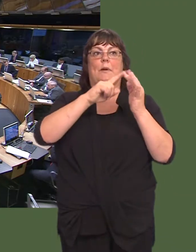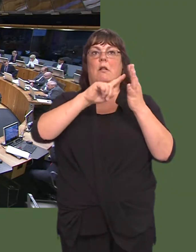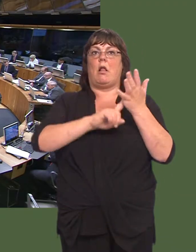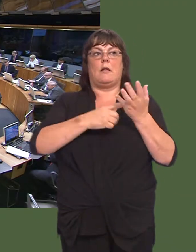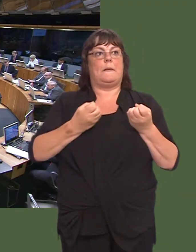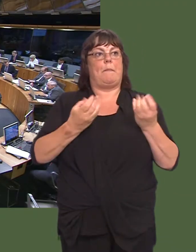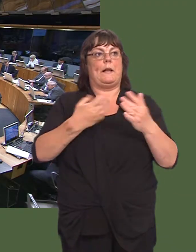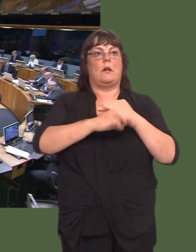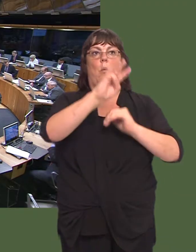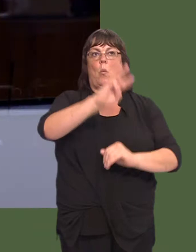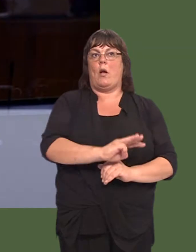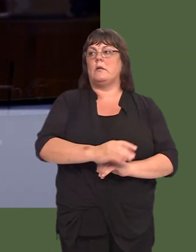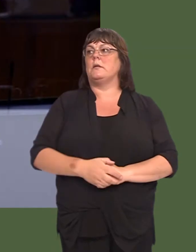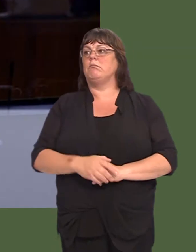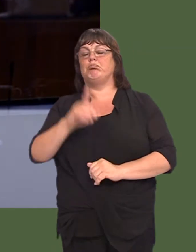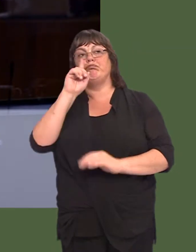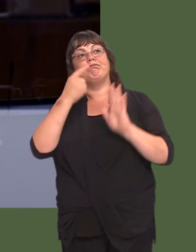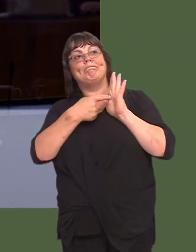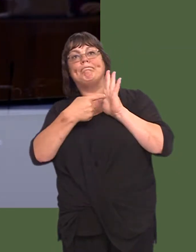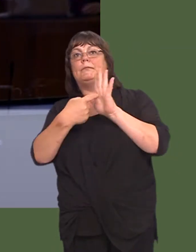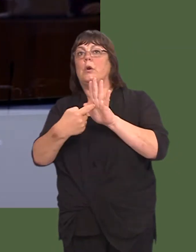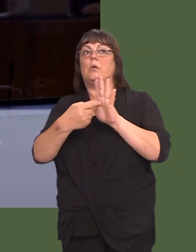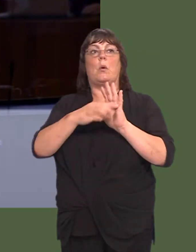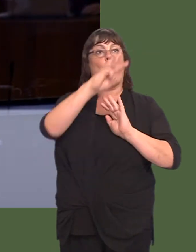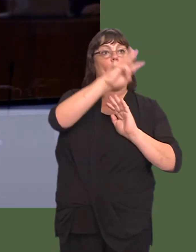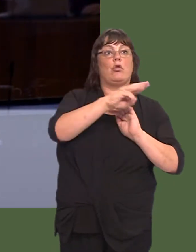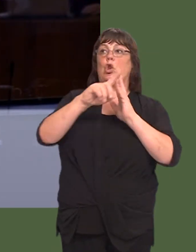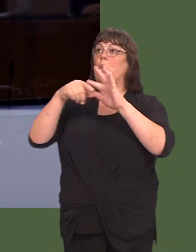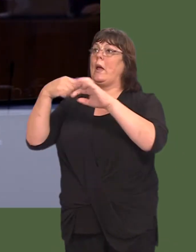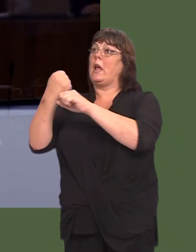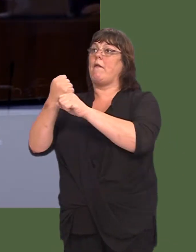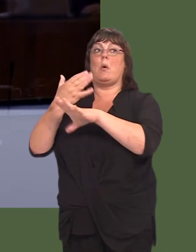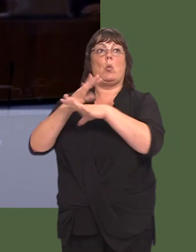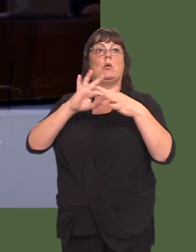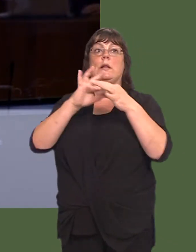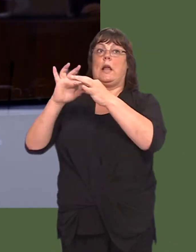infrastructure spending in Wales and shows what can be achieved when Welsh and UK Governments work together.